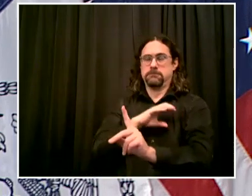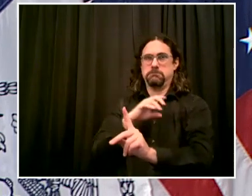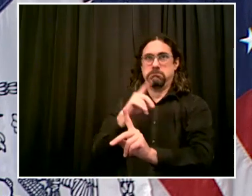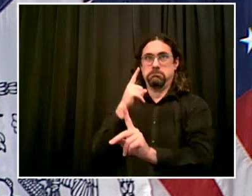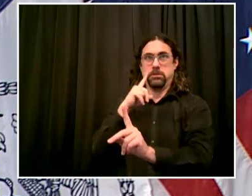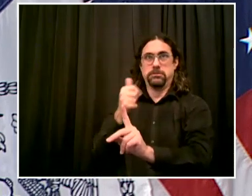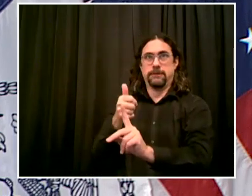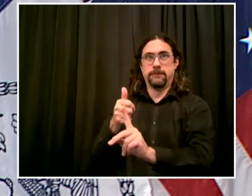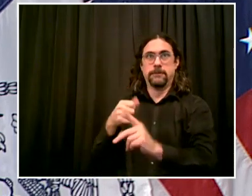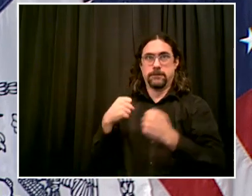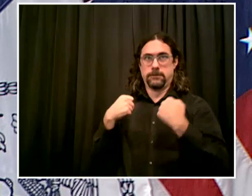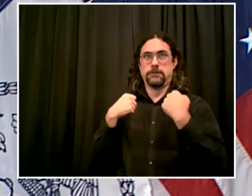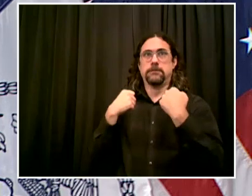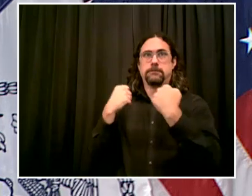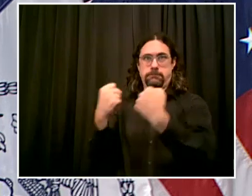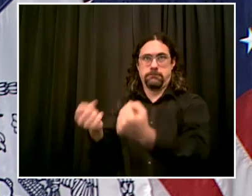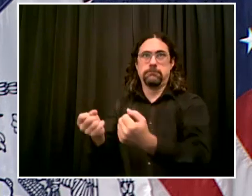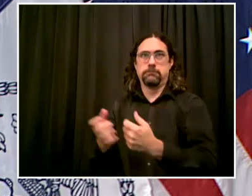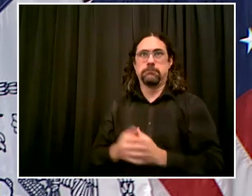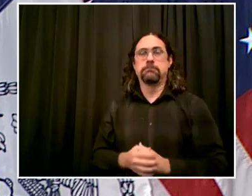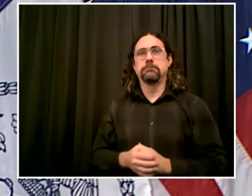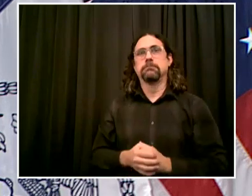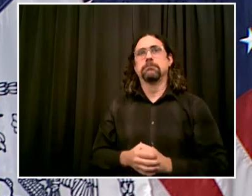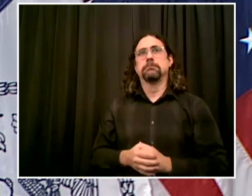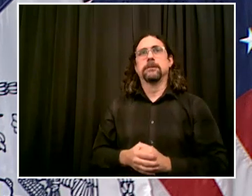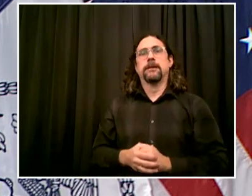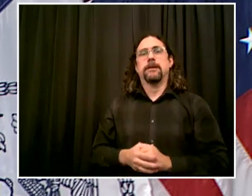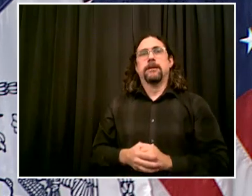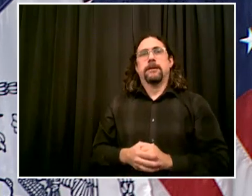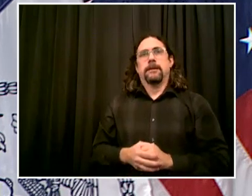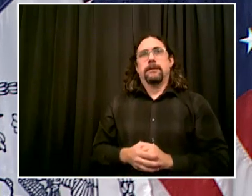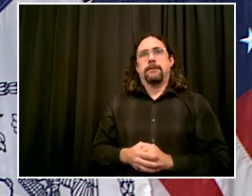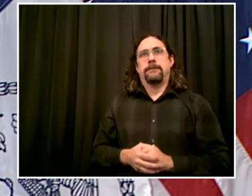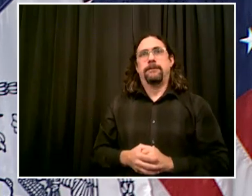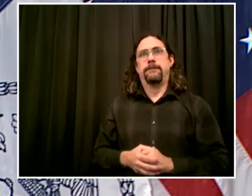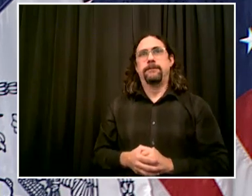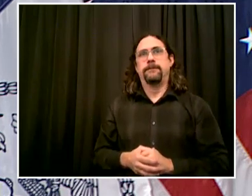WILL COME BACK.